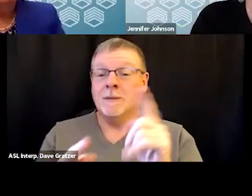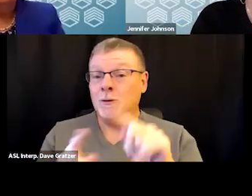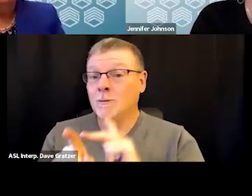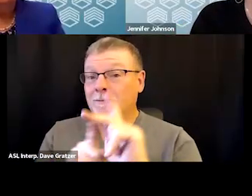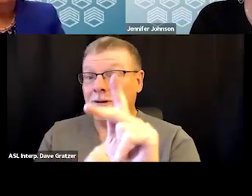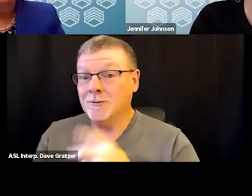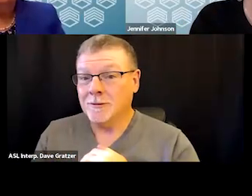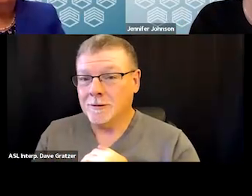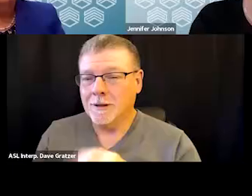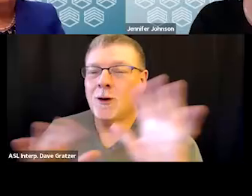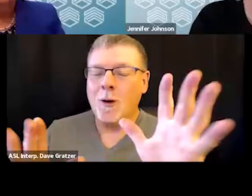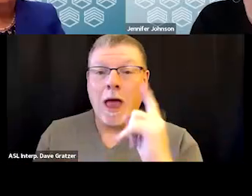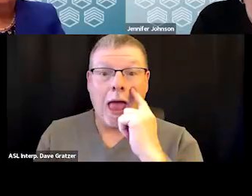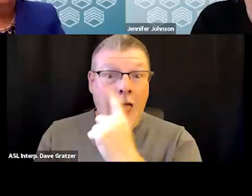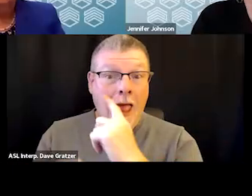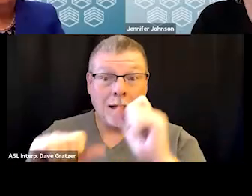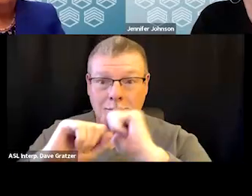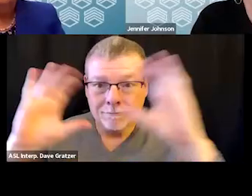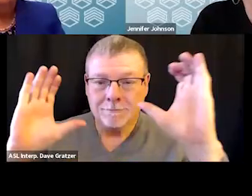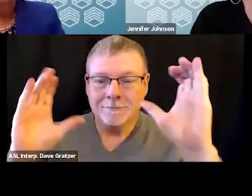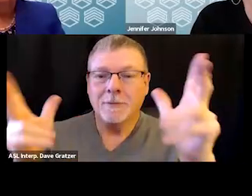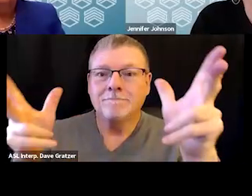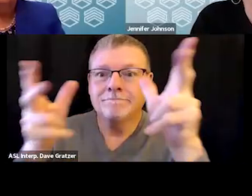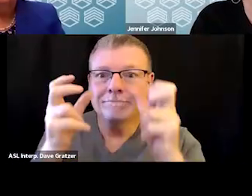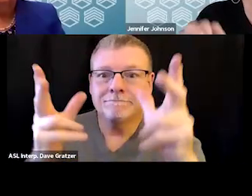So opening our eyes, listening with all of our senses is really important